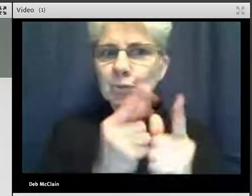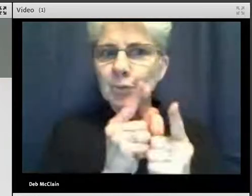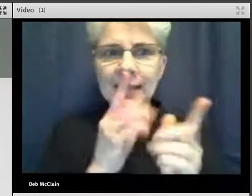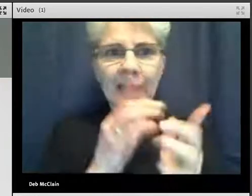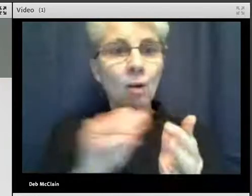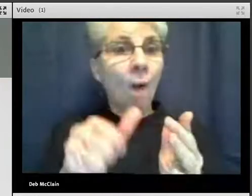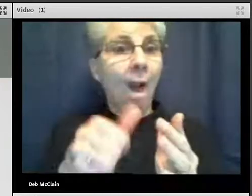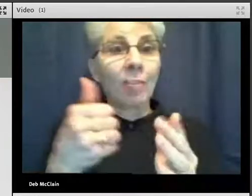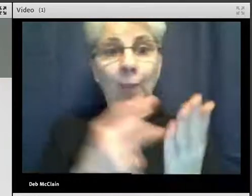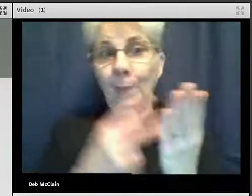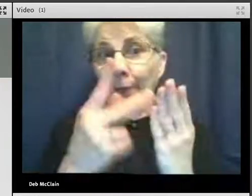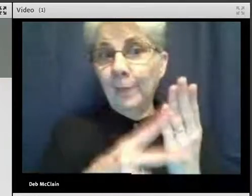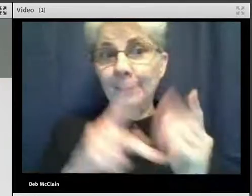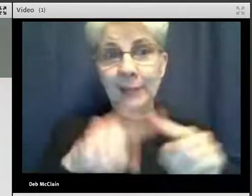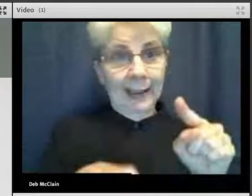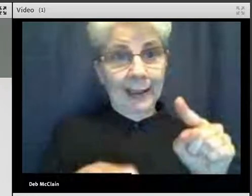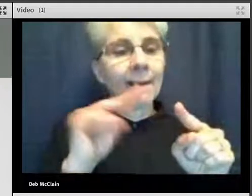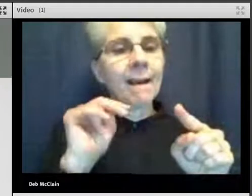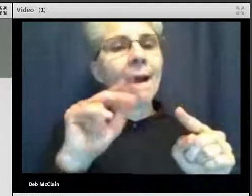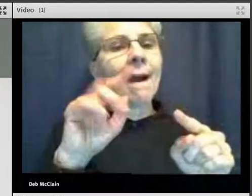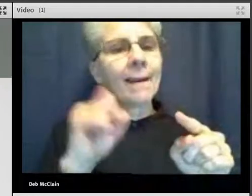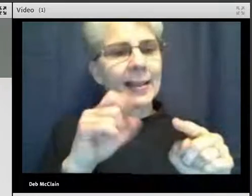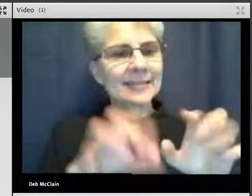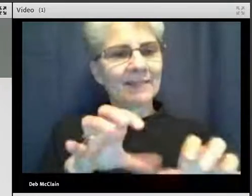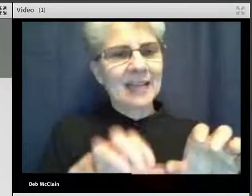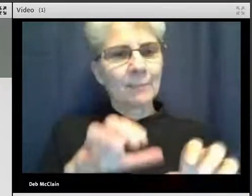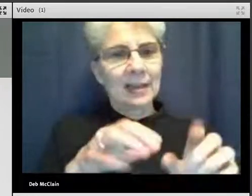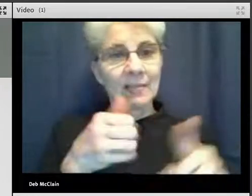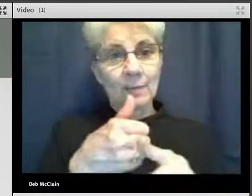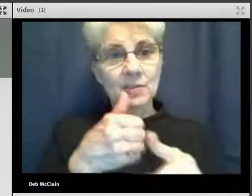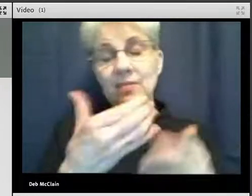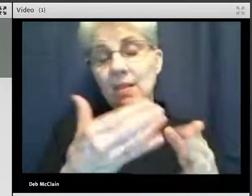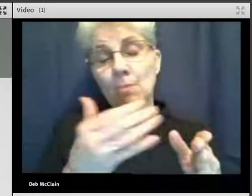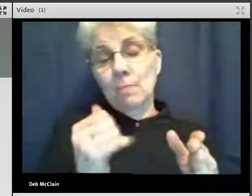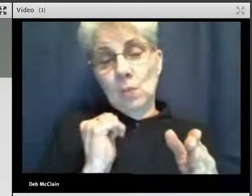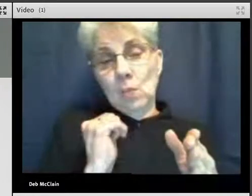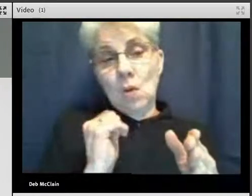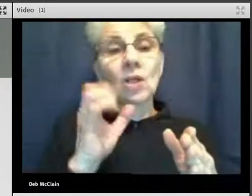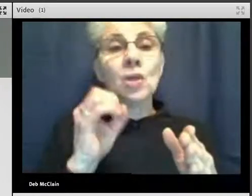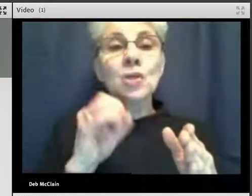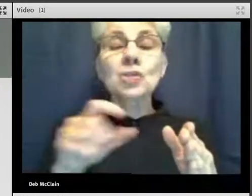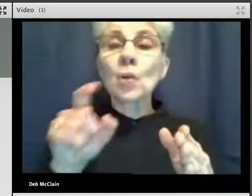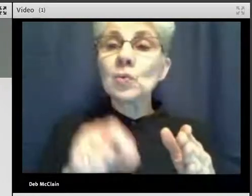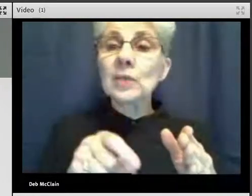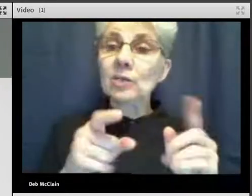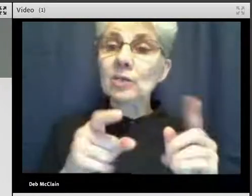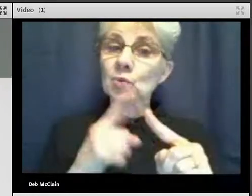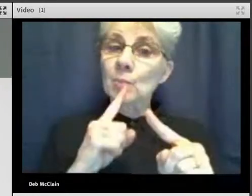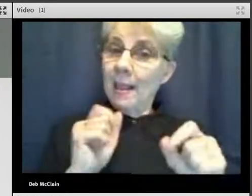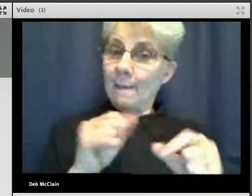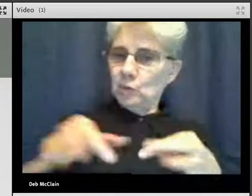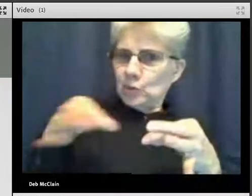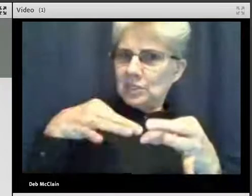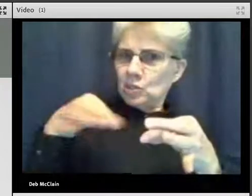or any other source unless they hand-typed it in, which they probably won't. So you need to be able to describe